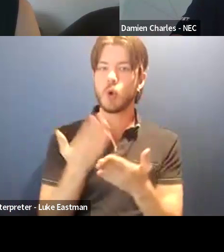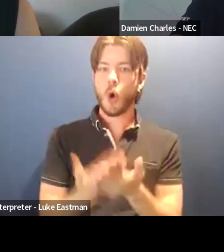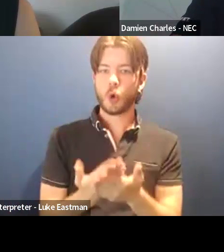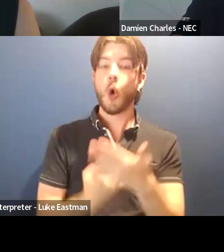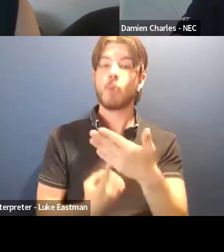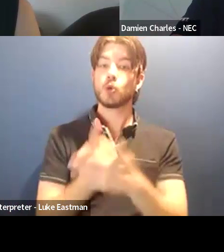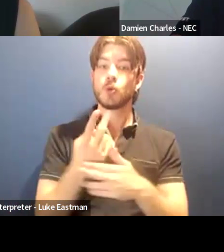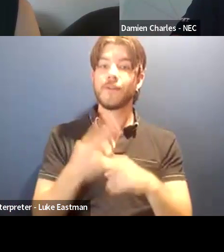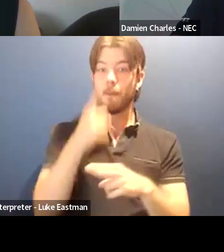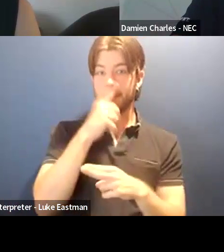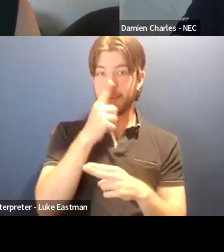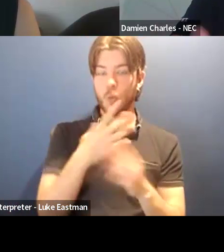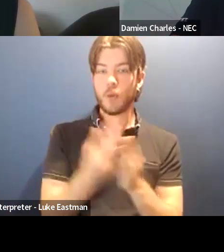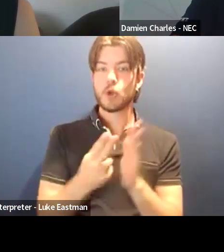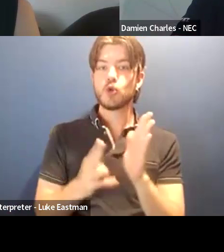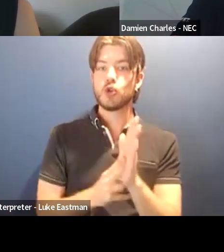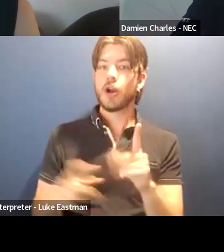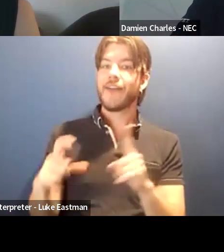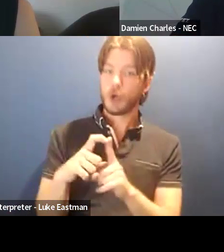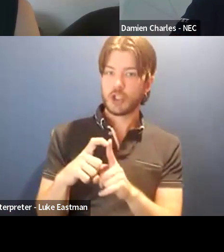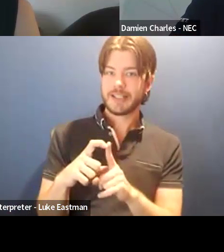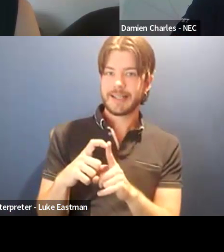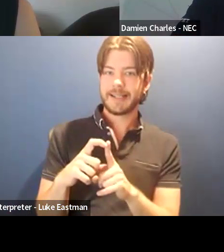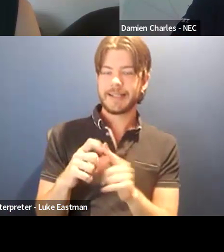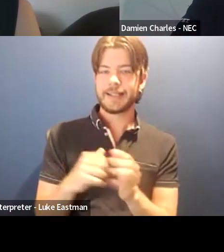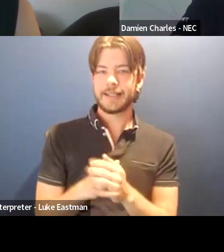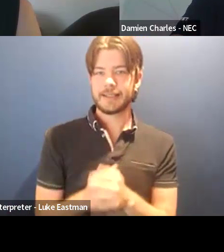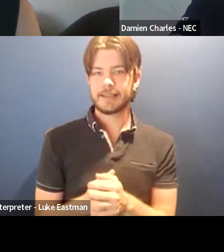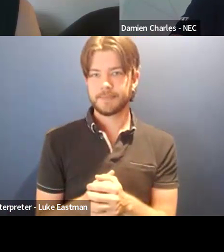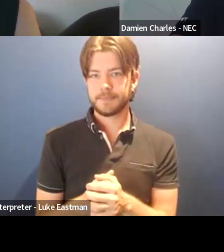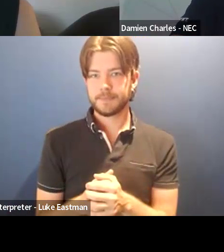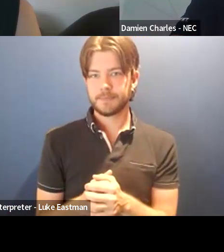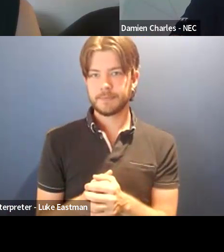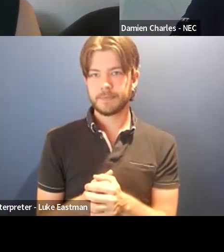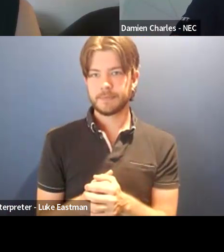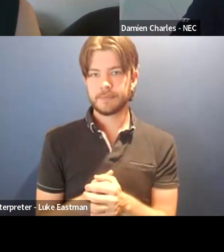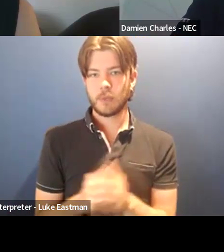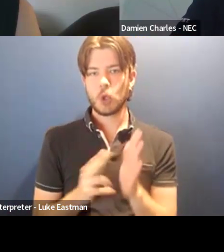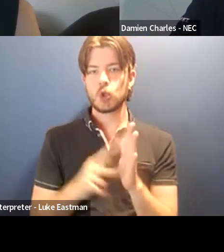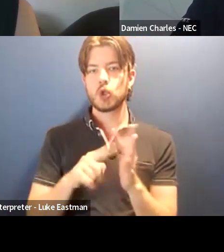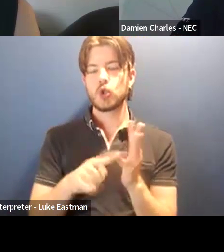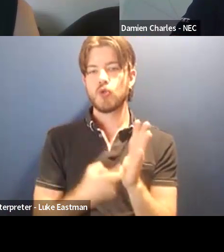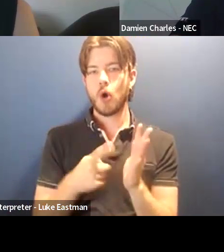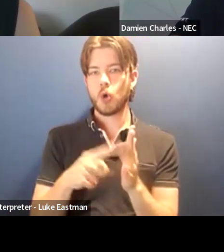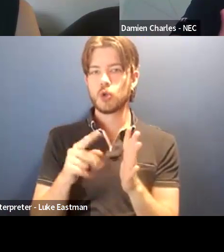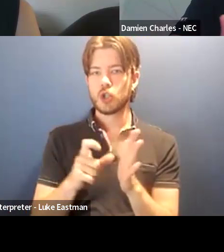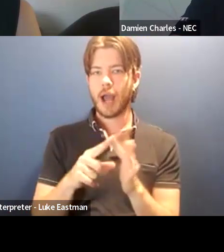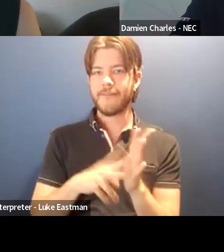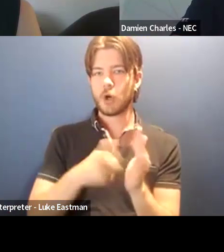neurodiverse disabilities or and challenges, and you know and that